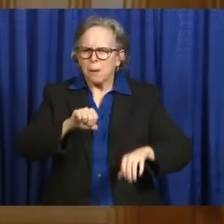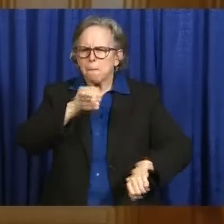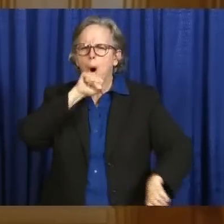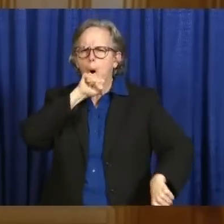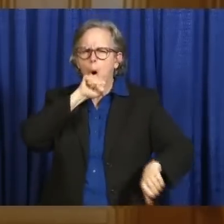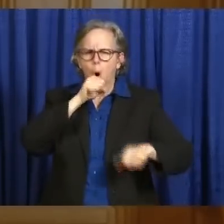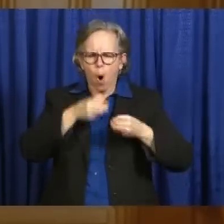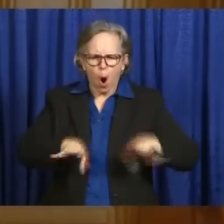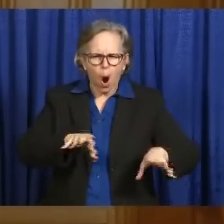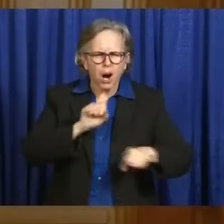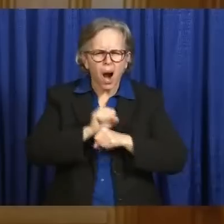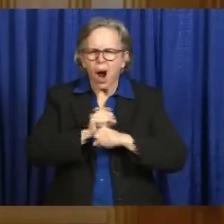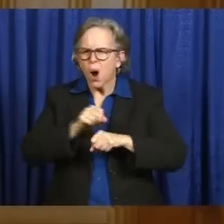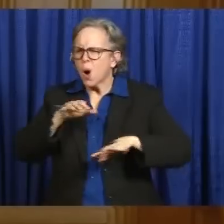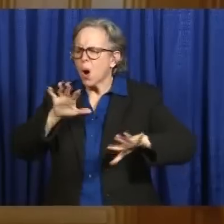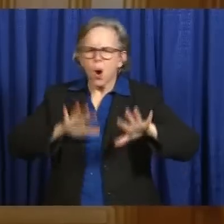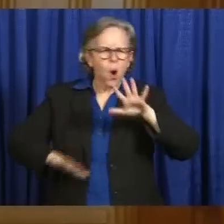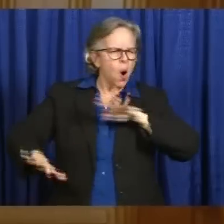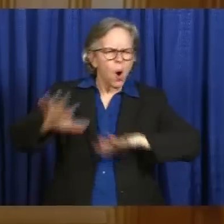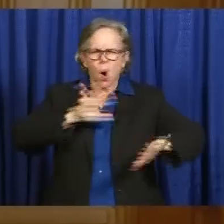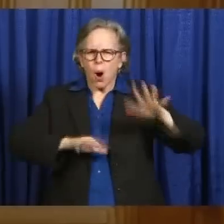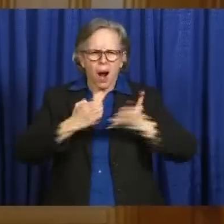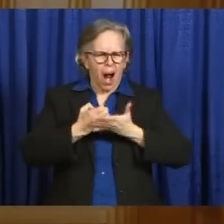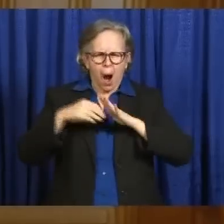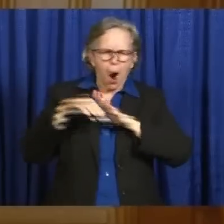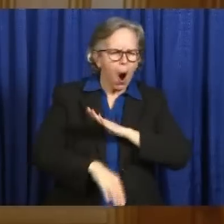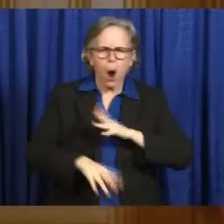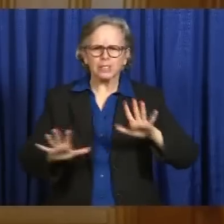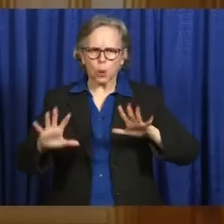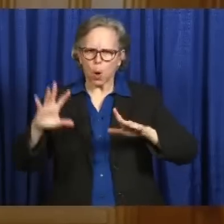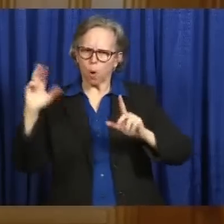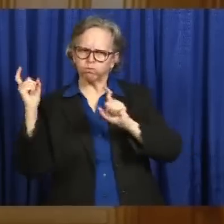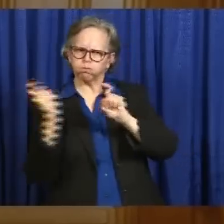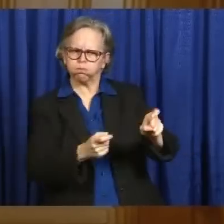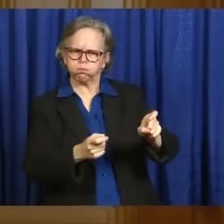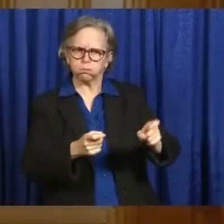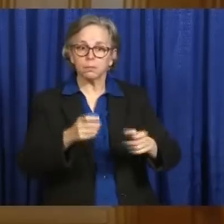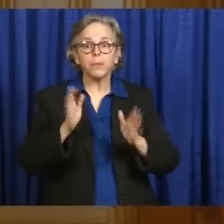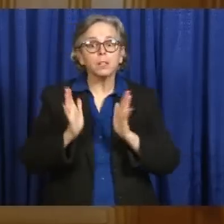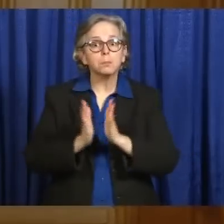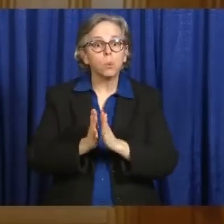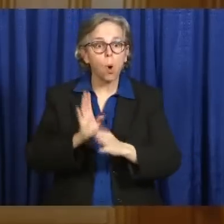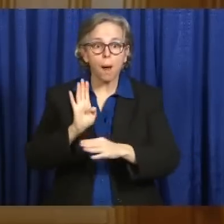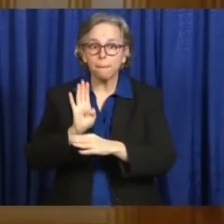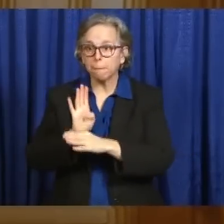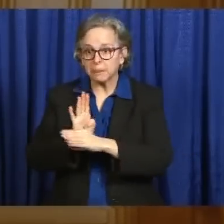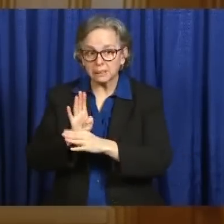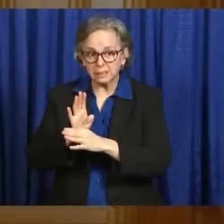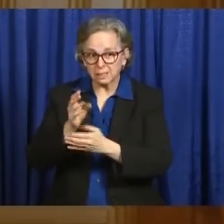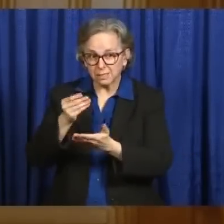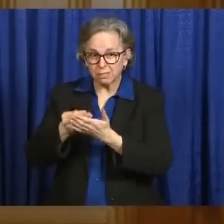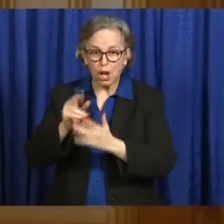ECONOMIC DEVELOPMENT FUNDS TO ECONOMICALLY HARD-HIT IN OHIO. THOSE IN OHIO WHO ARE HARDEST